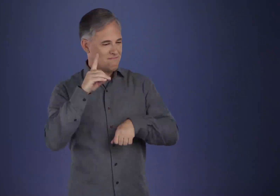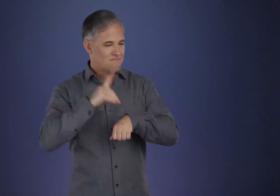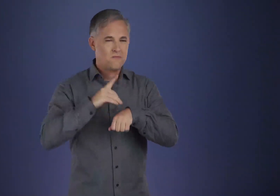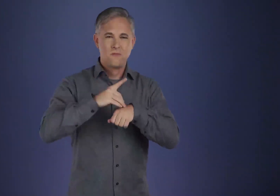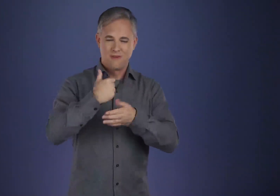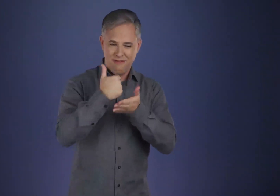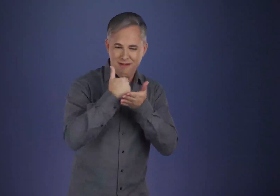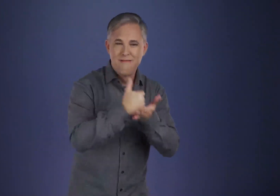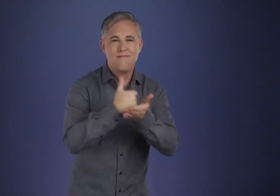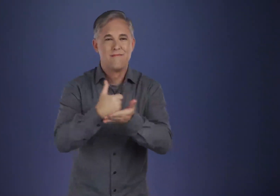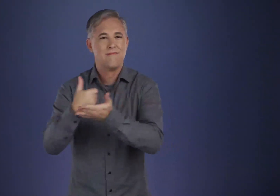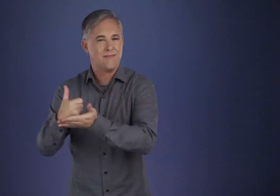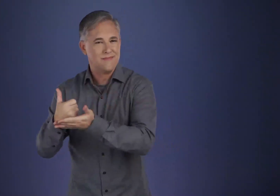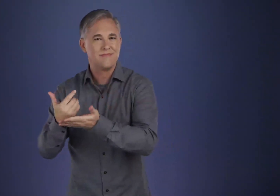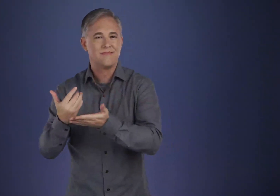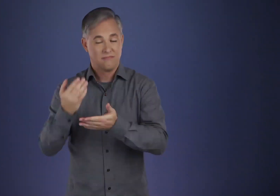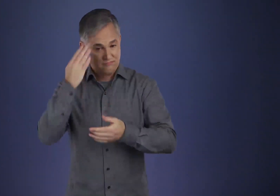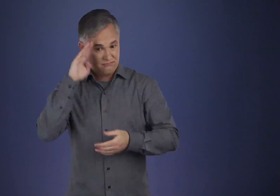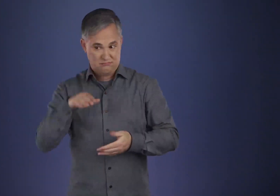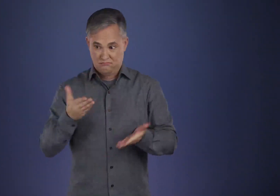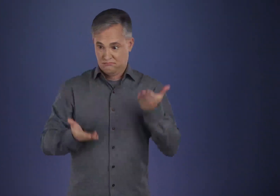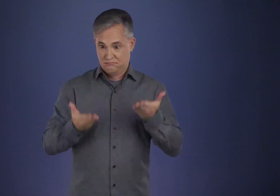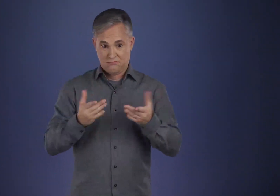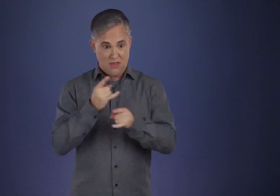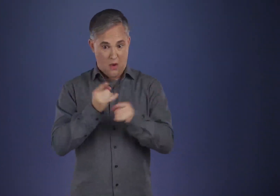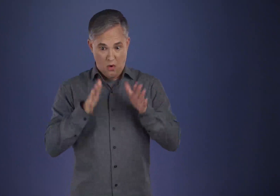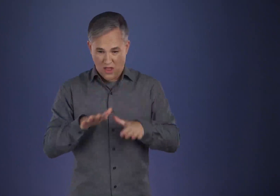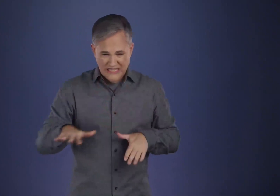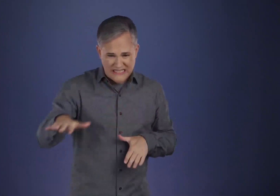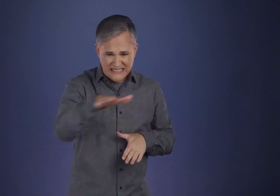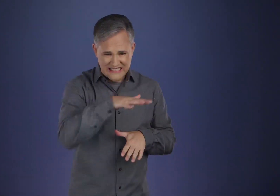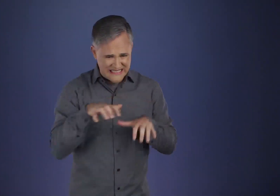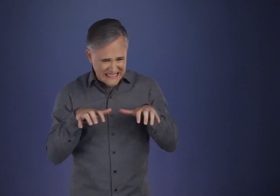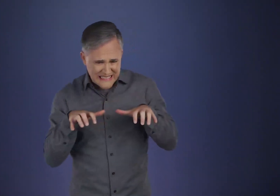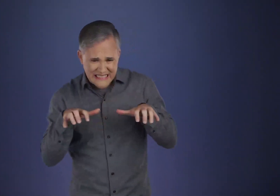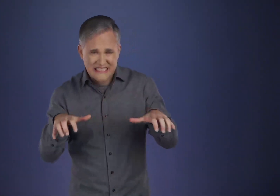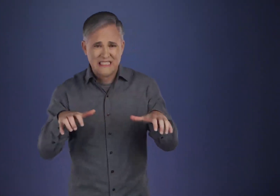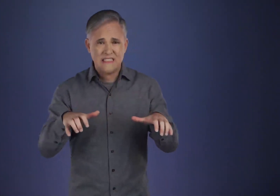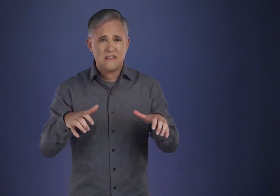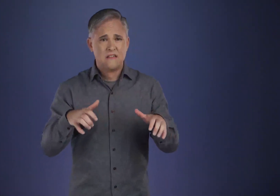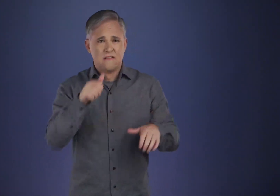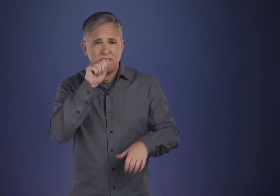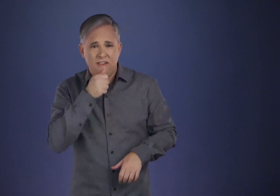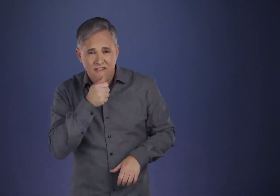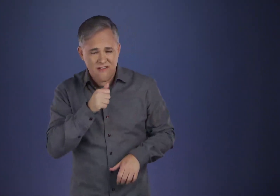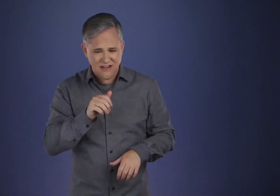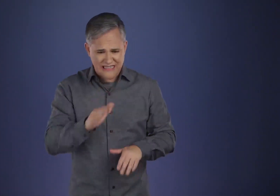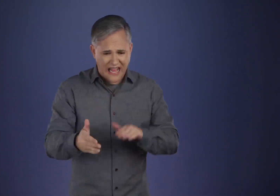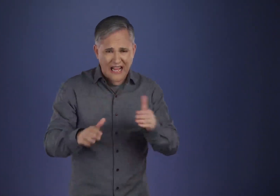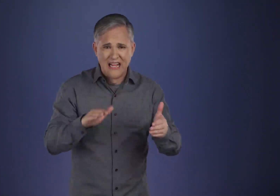He feels a spiritual and ethical compulsion, because hundreds may be suffering within reach of his help.